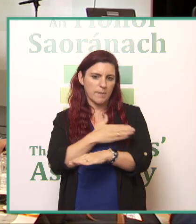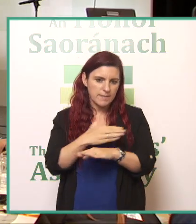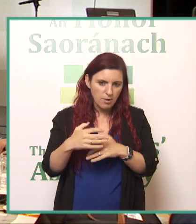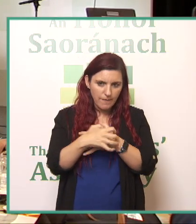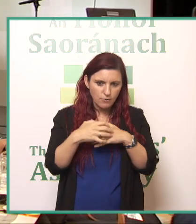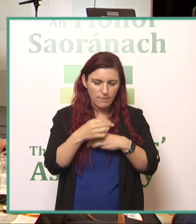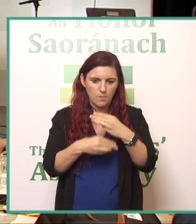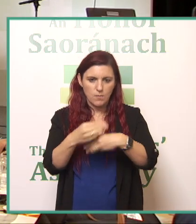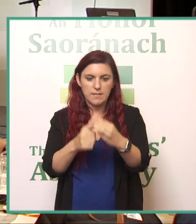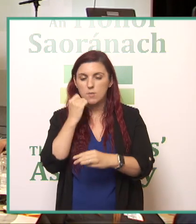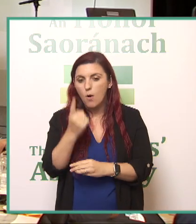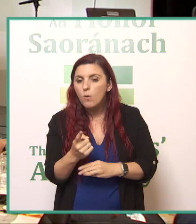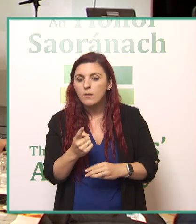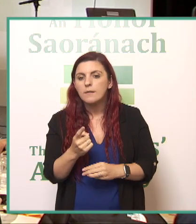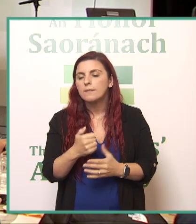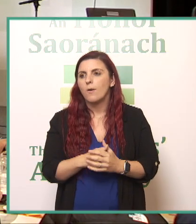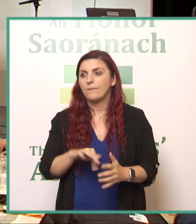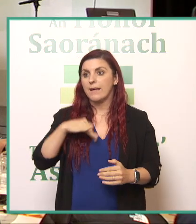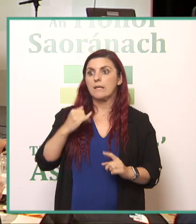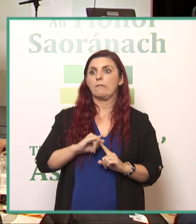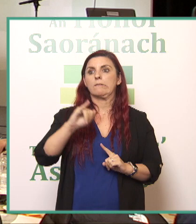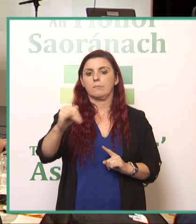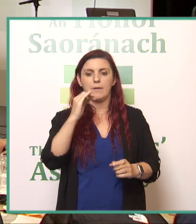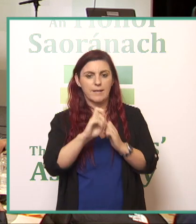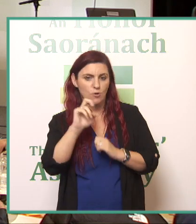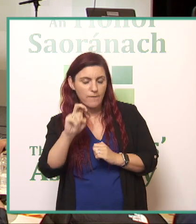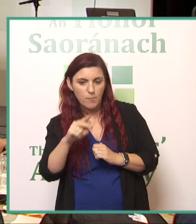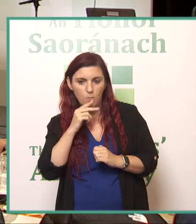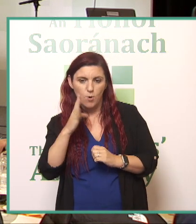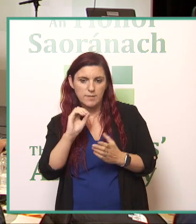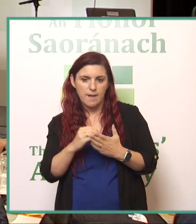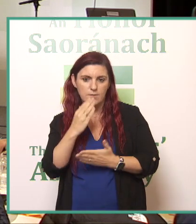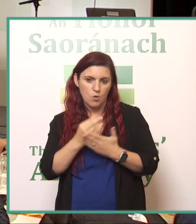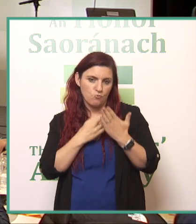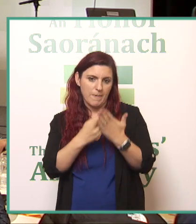process so it feels long away but at the end of November we have to have recommendations to vote